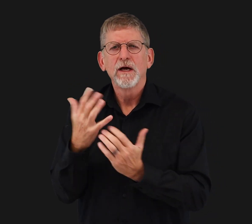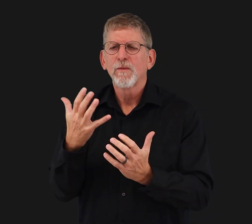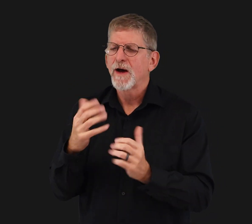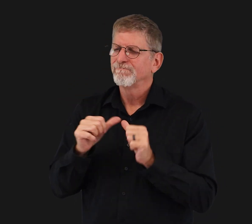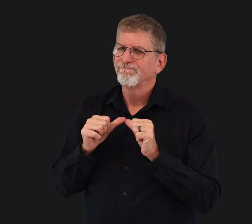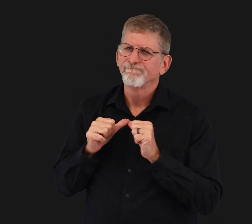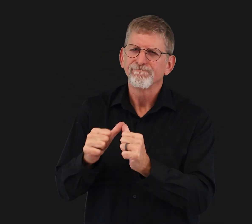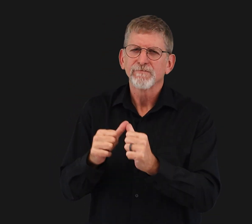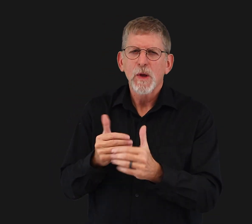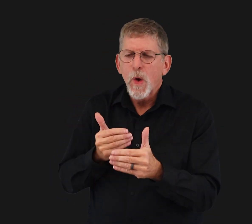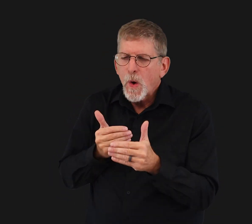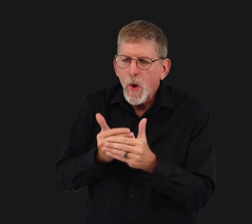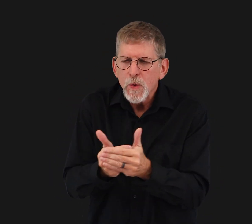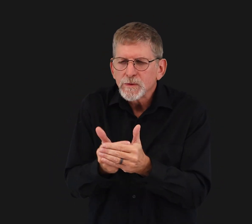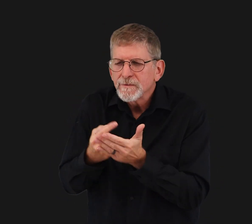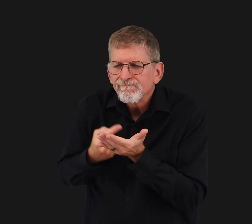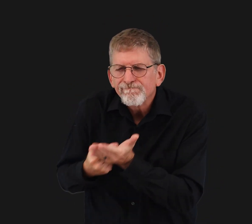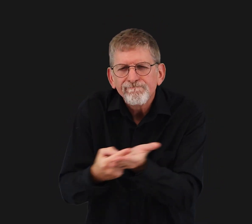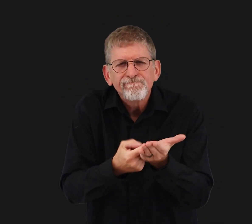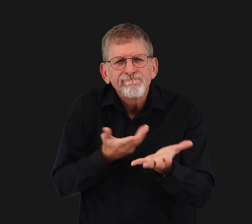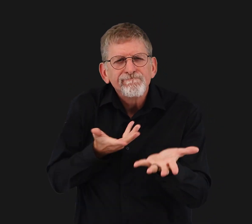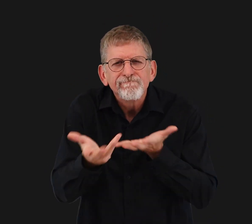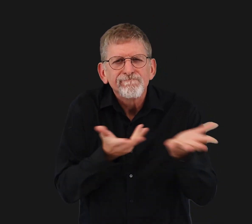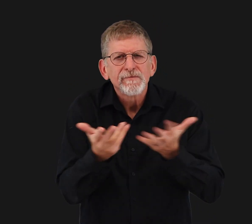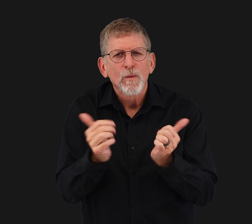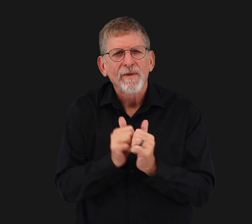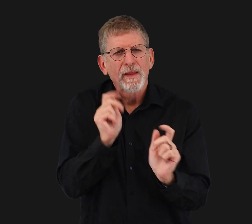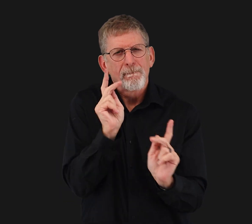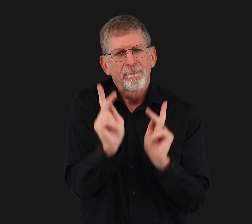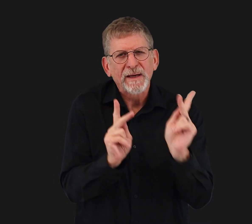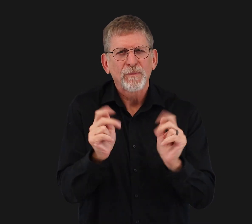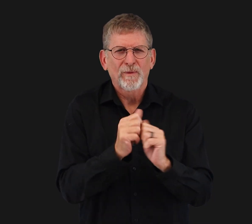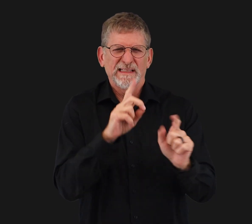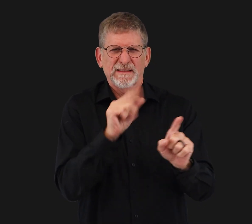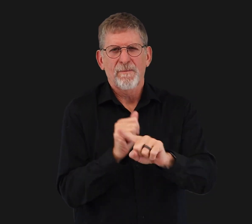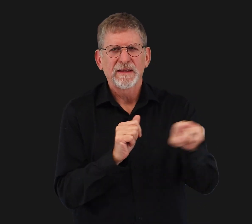and to remain in close conversation with people with disabilities